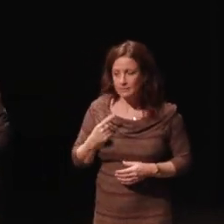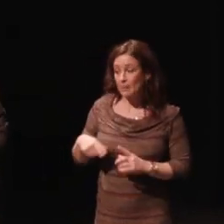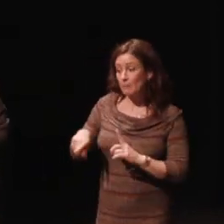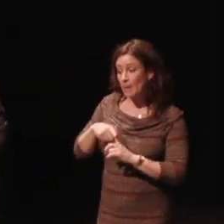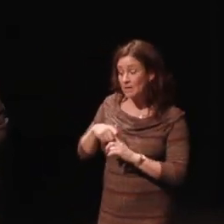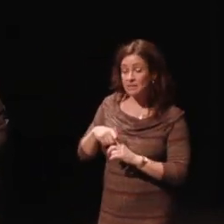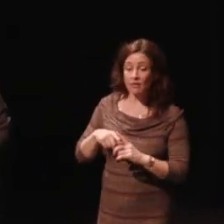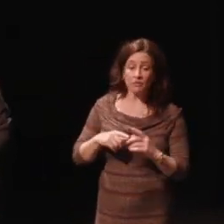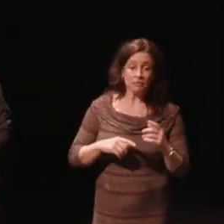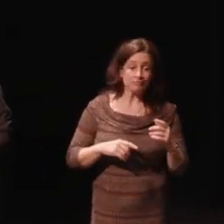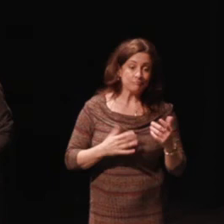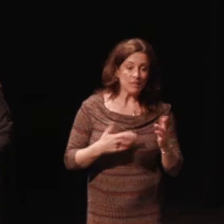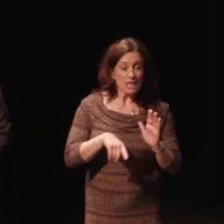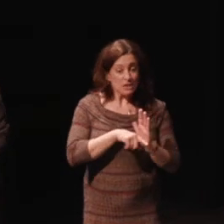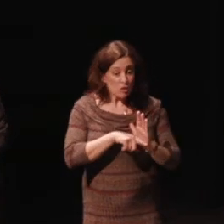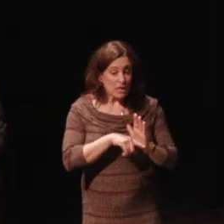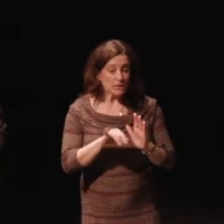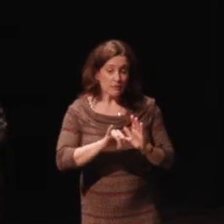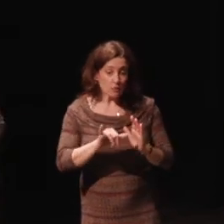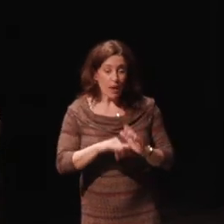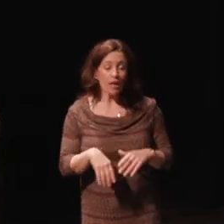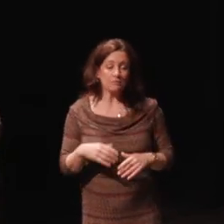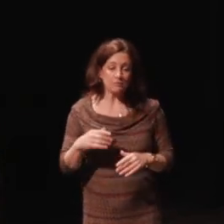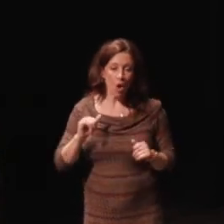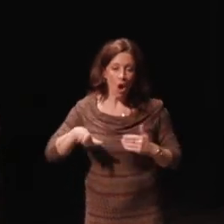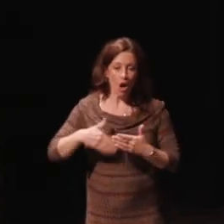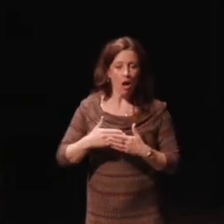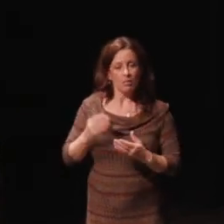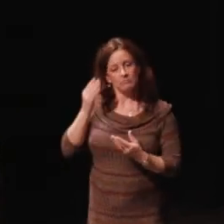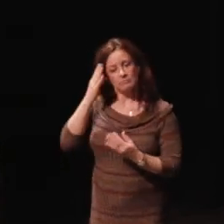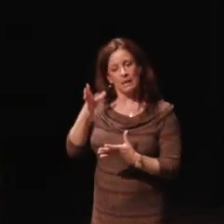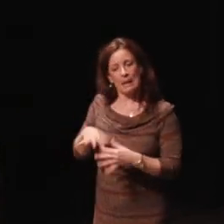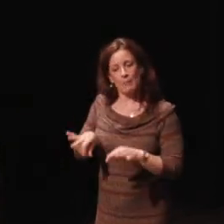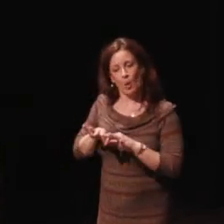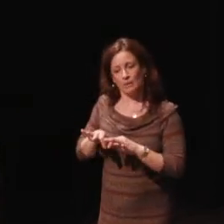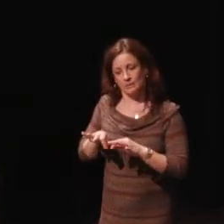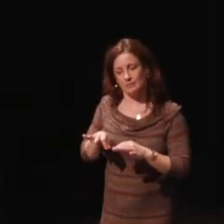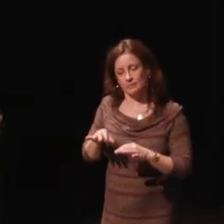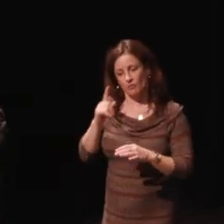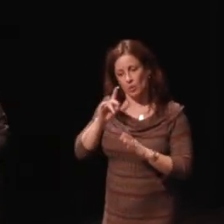it's all very important for developers, and yourself as a developer, myself,